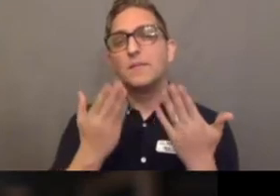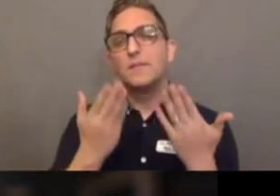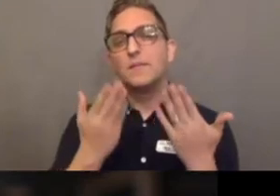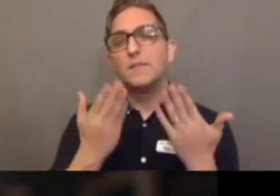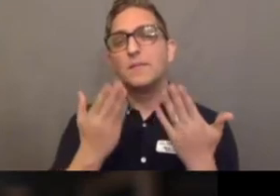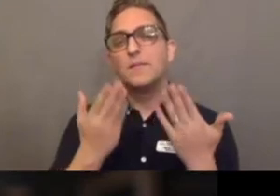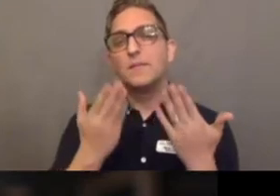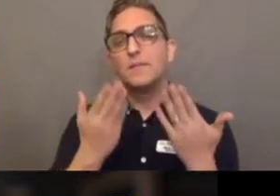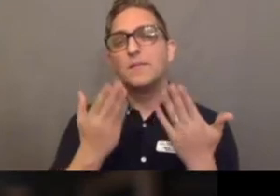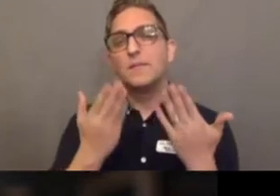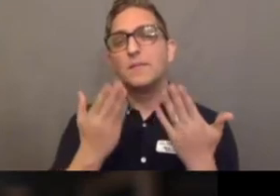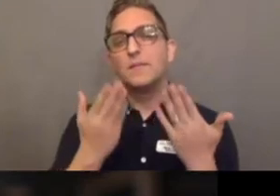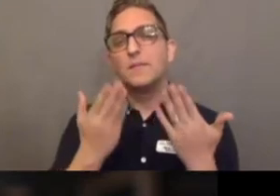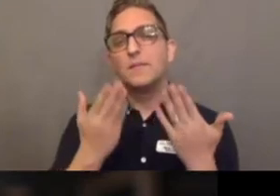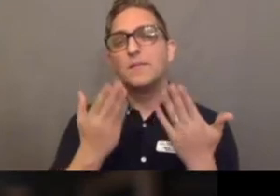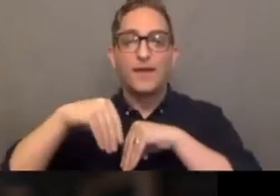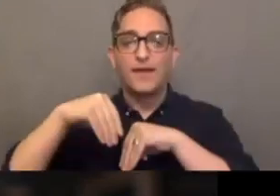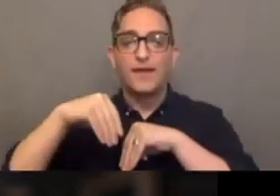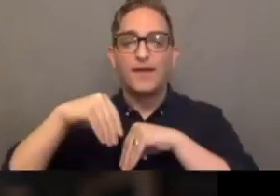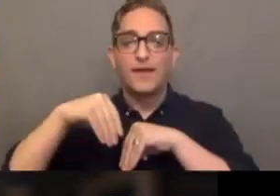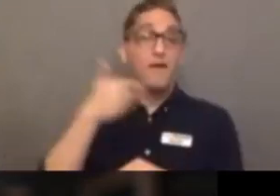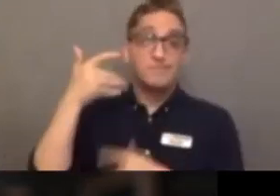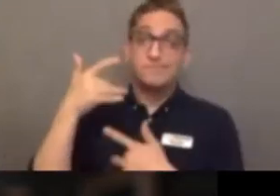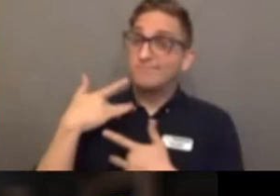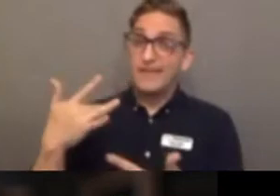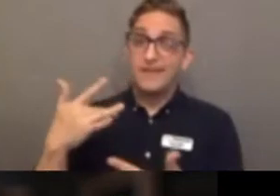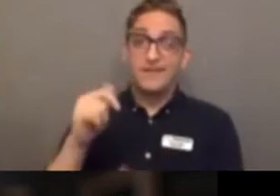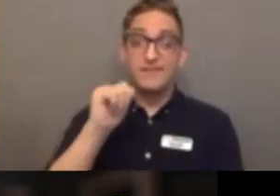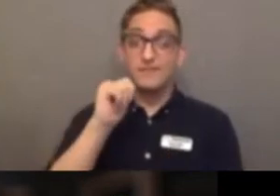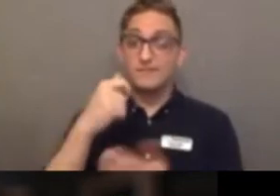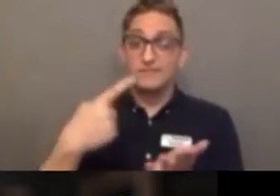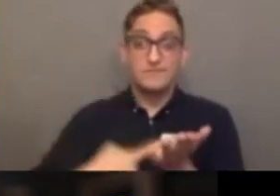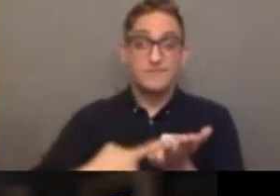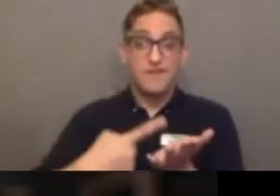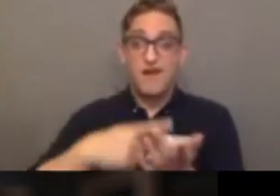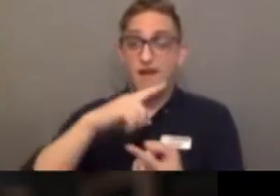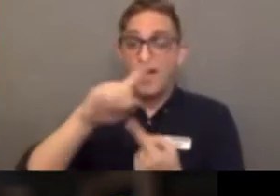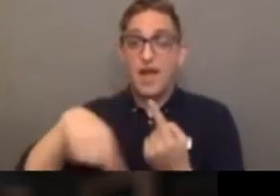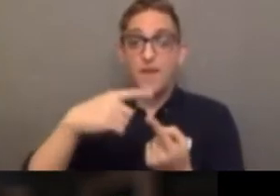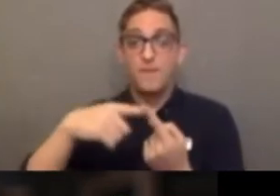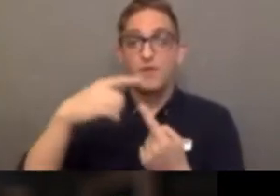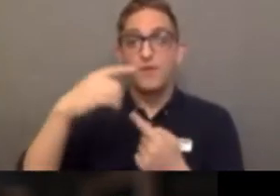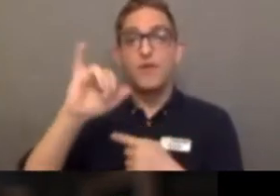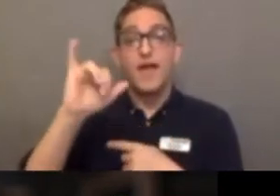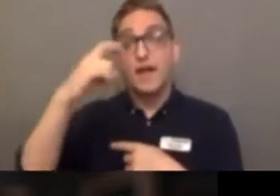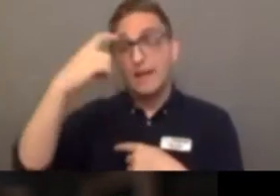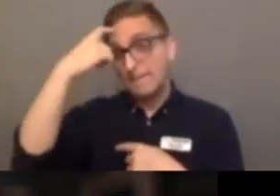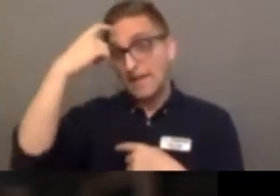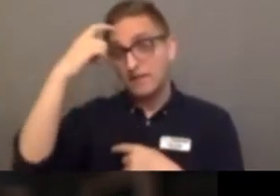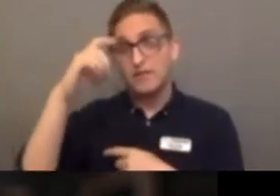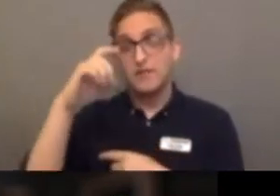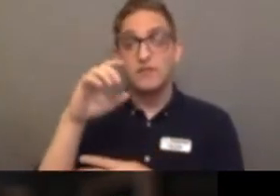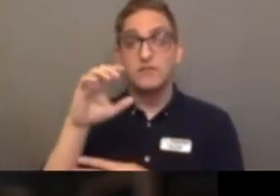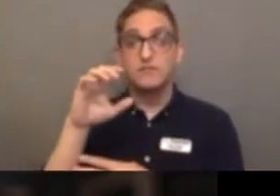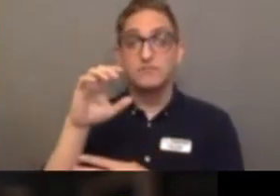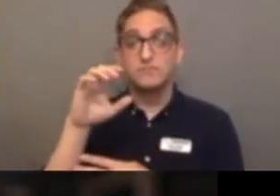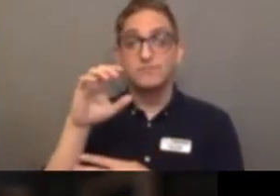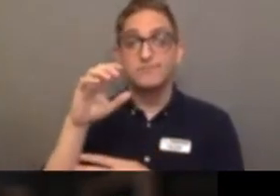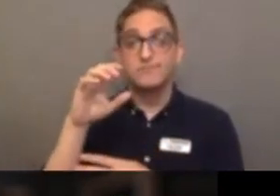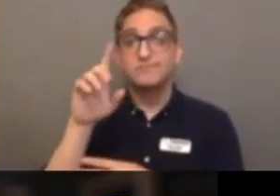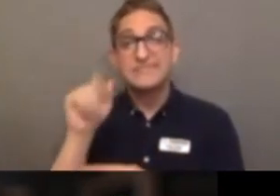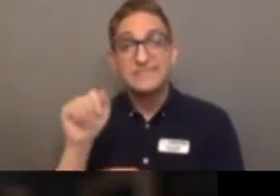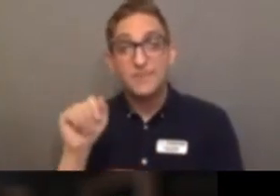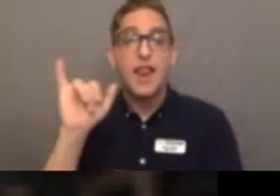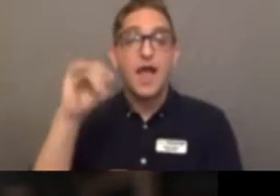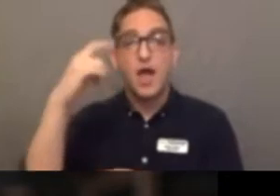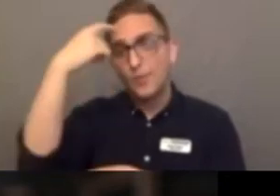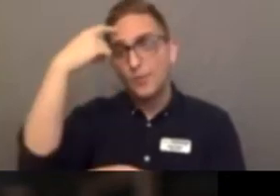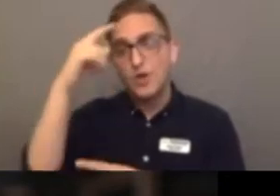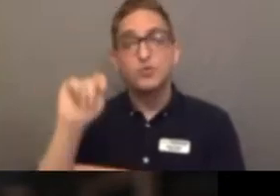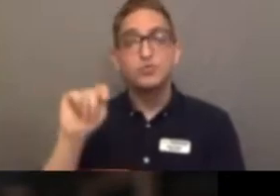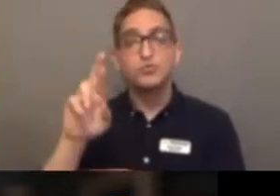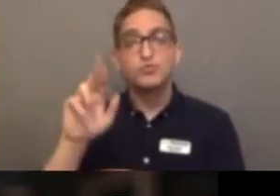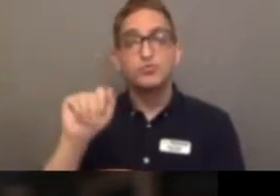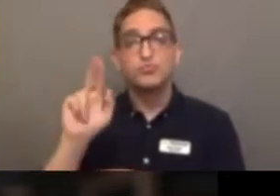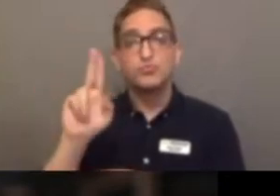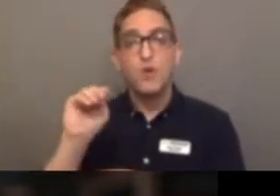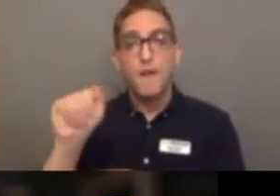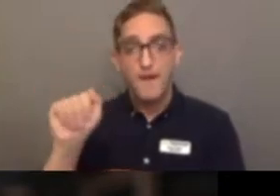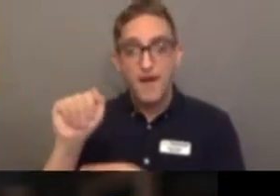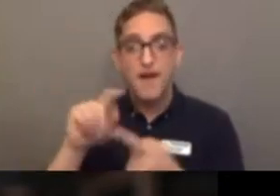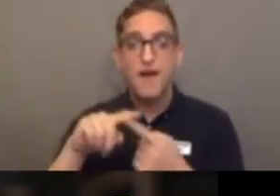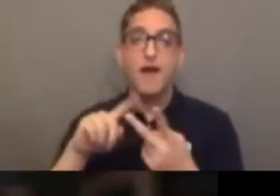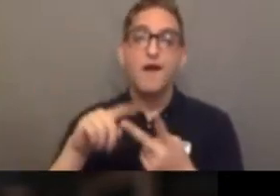talk about mental conditions, things like brain trauma, recent concussions, things like